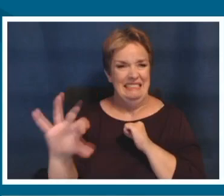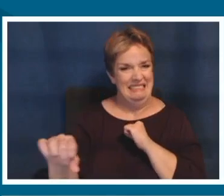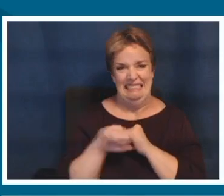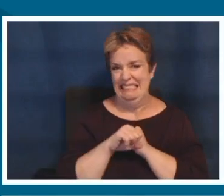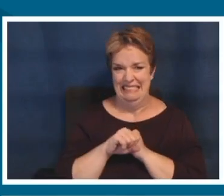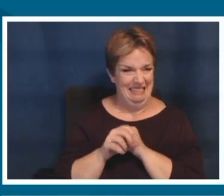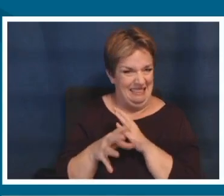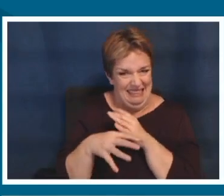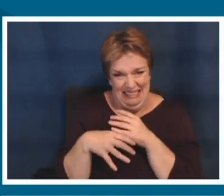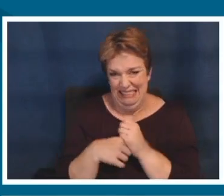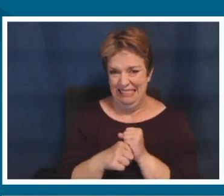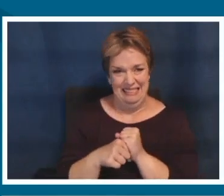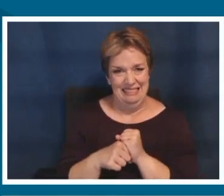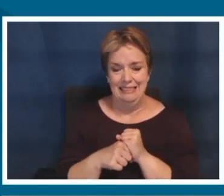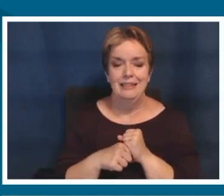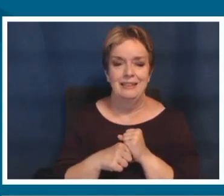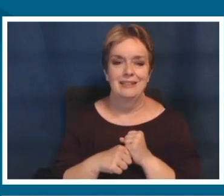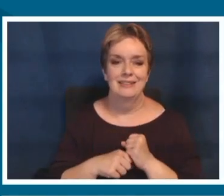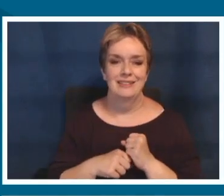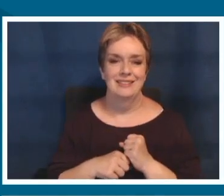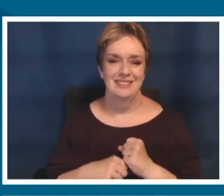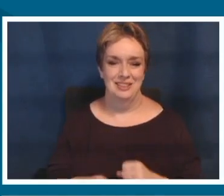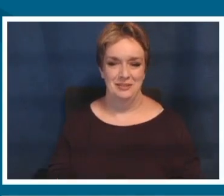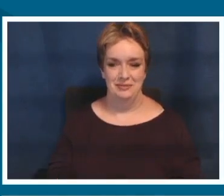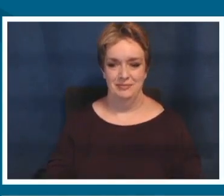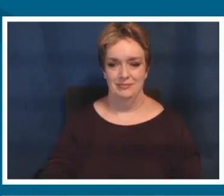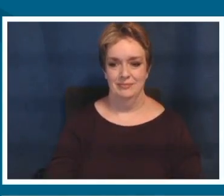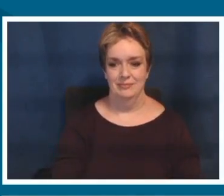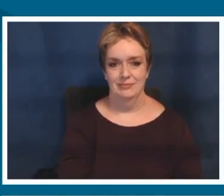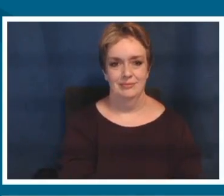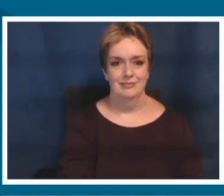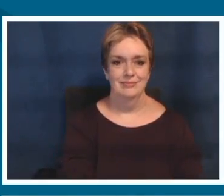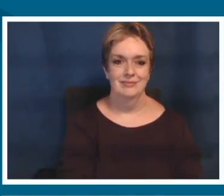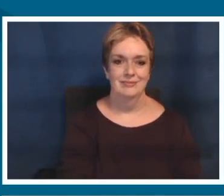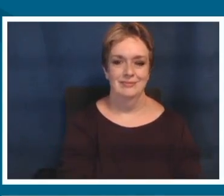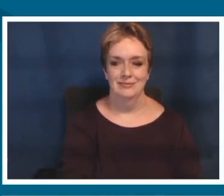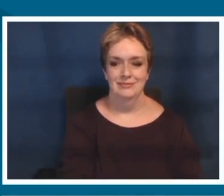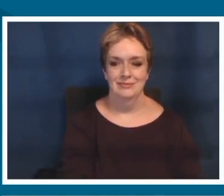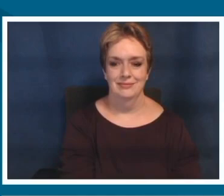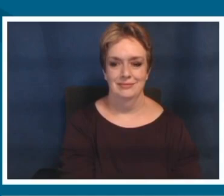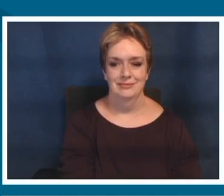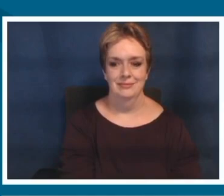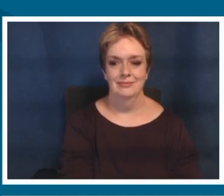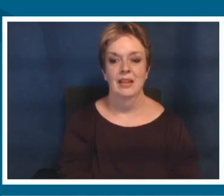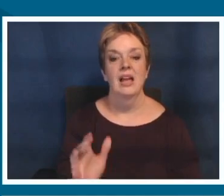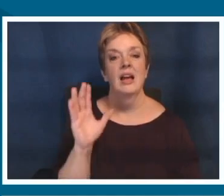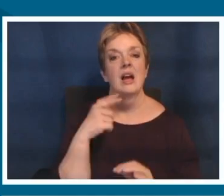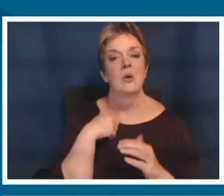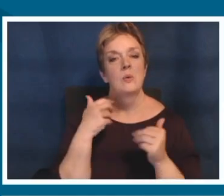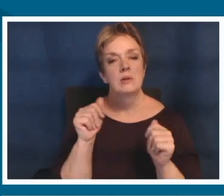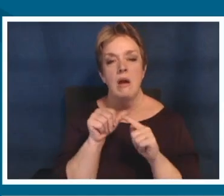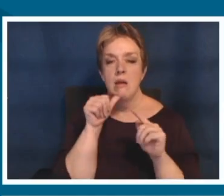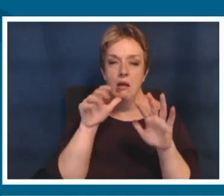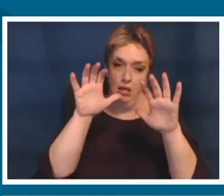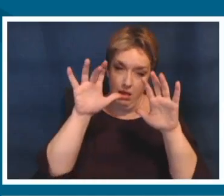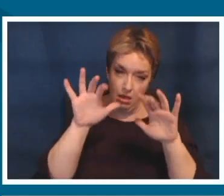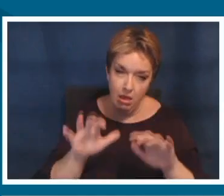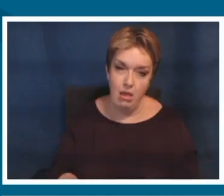i know we try not to put too much text on a slide but from a